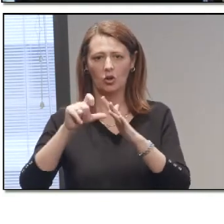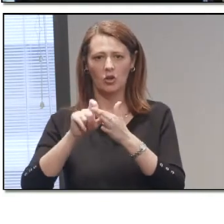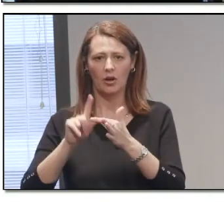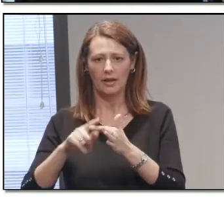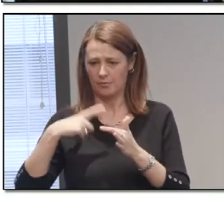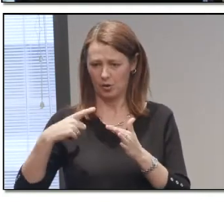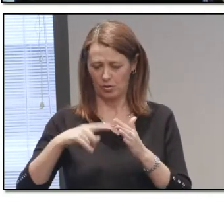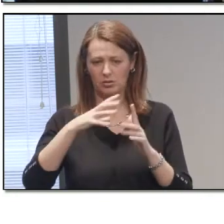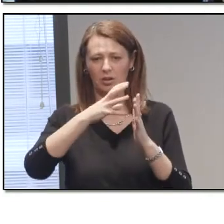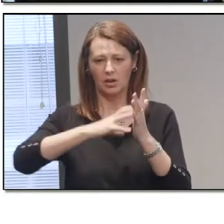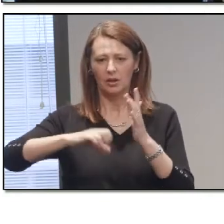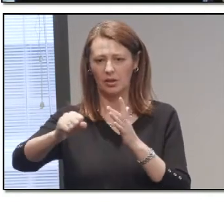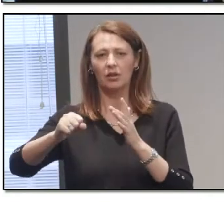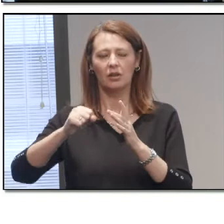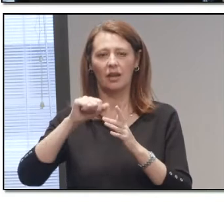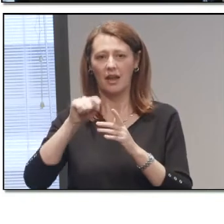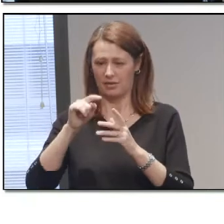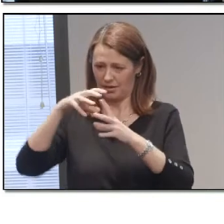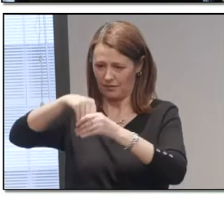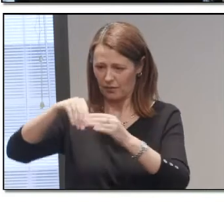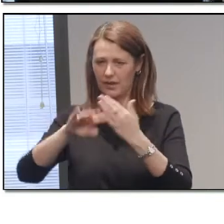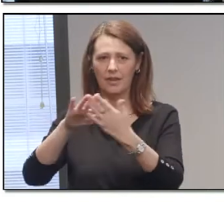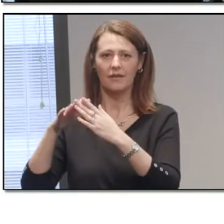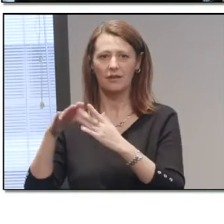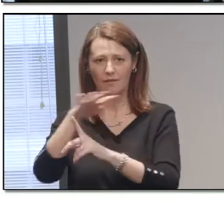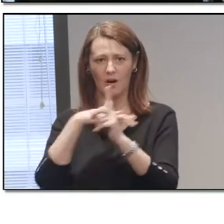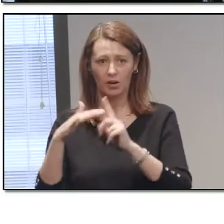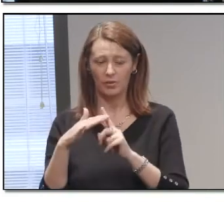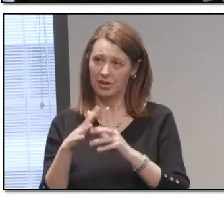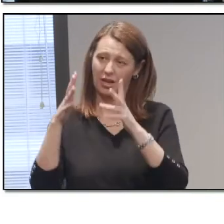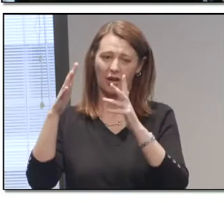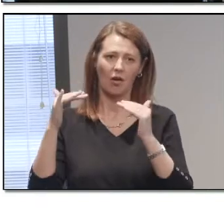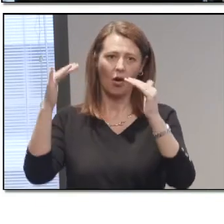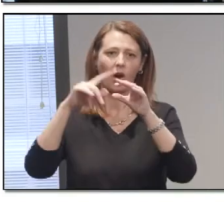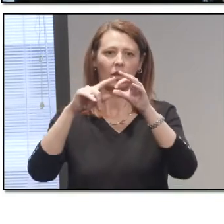sources and they're present in the environment in relatively high concentrations. There are a whole